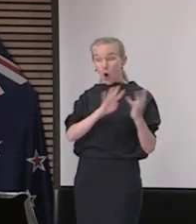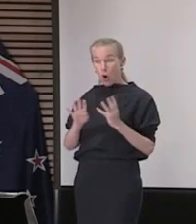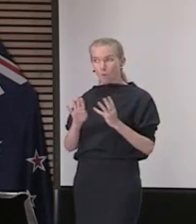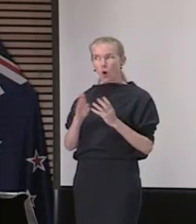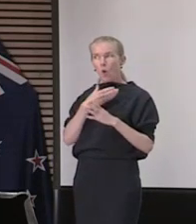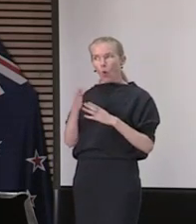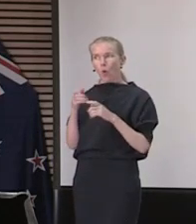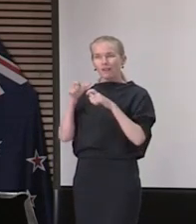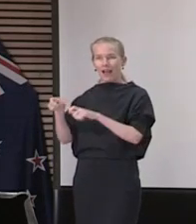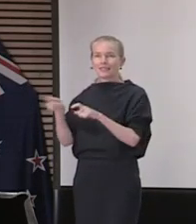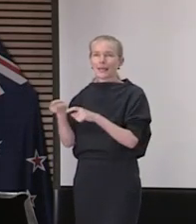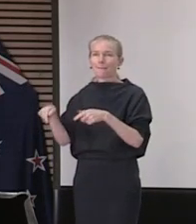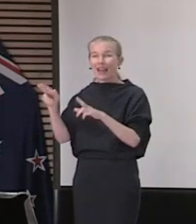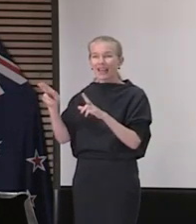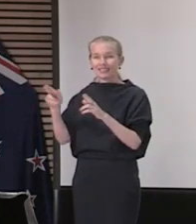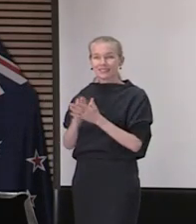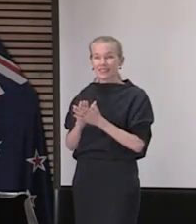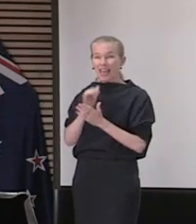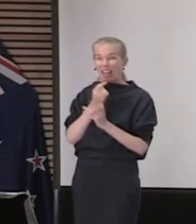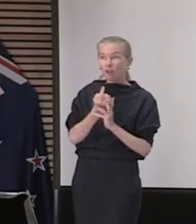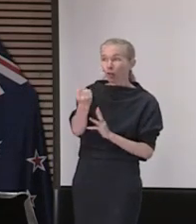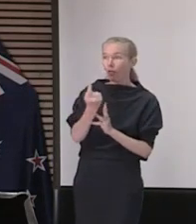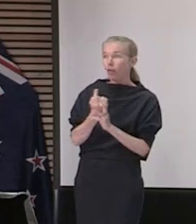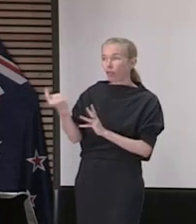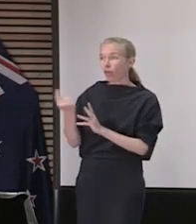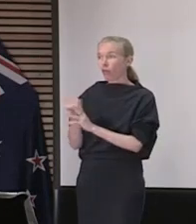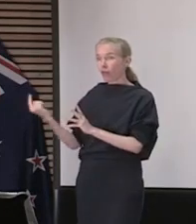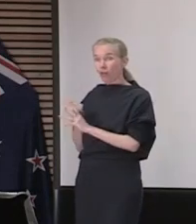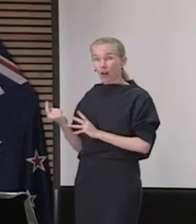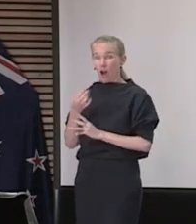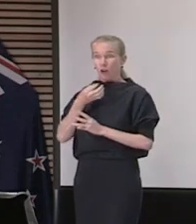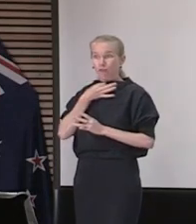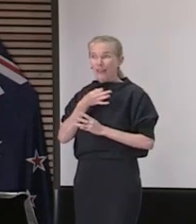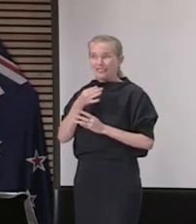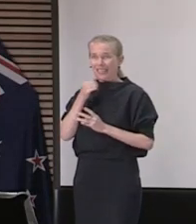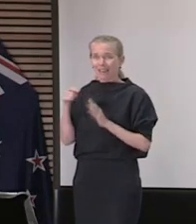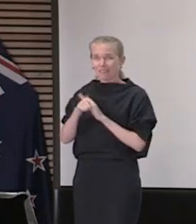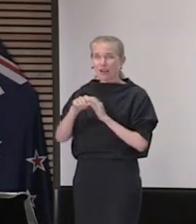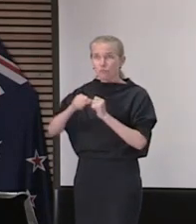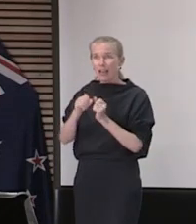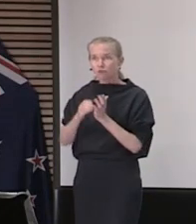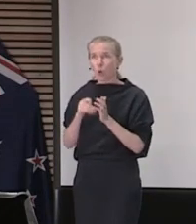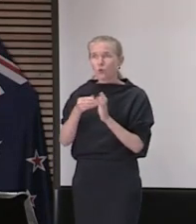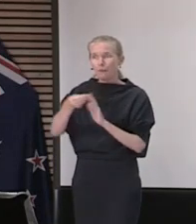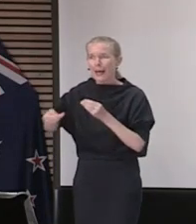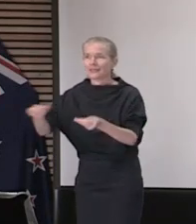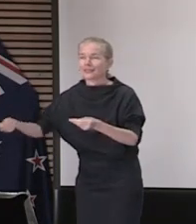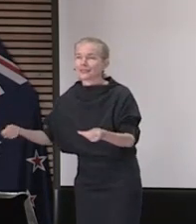Sothese are all assessed to makesure that we can keep peoplesafe and distant from oneanother, and those are thekinds of hotels that we'rechoosing.